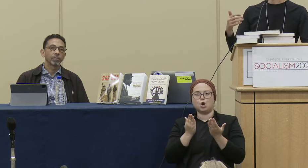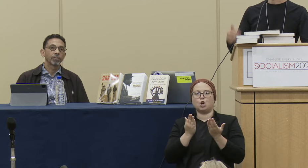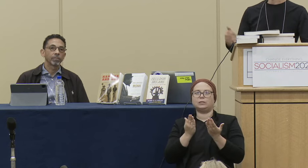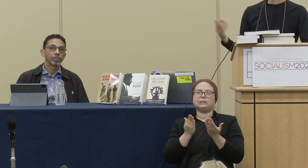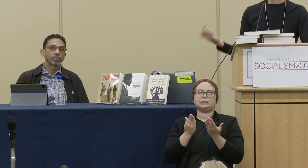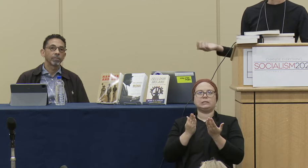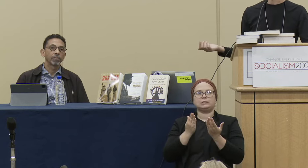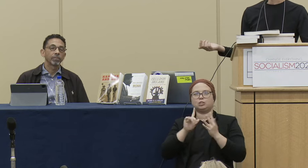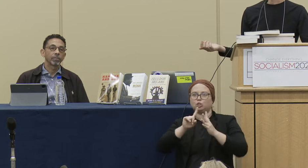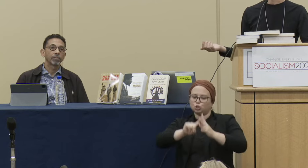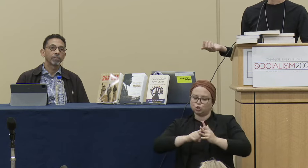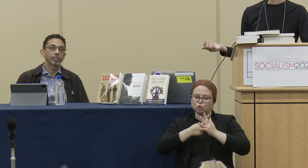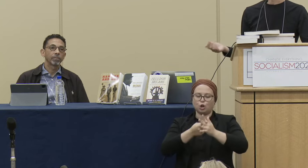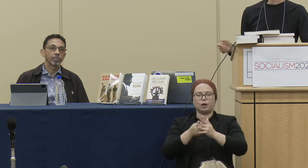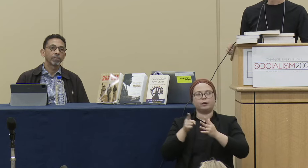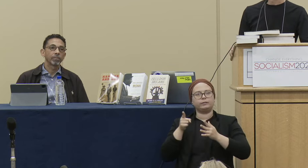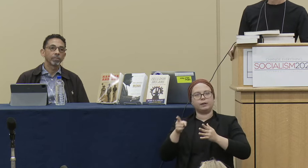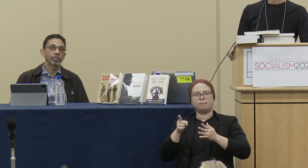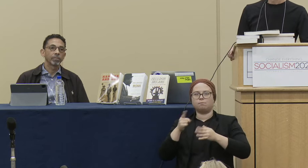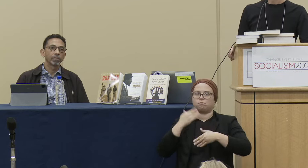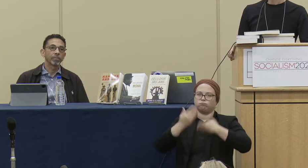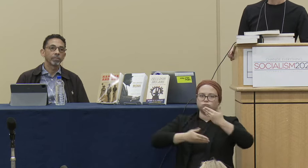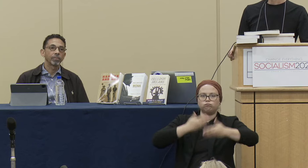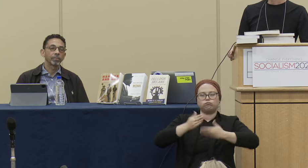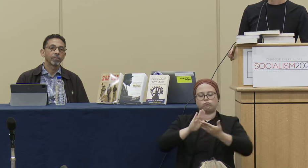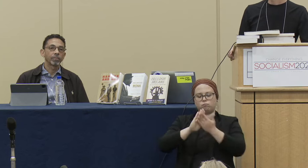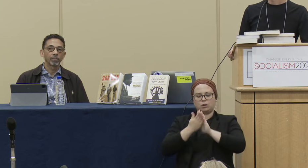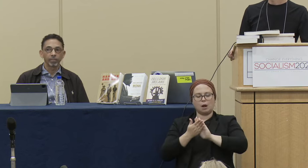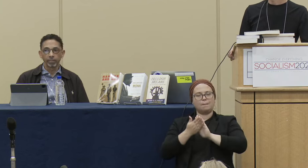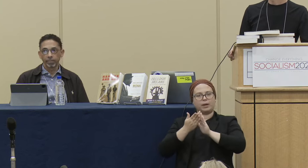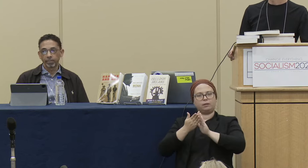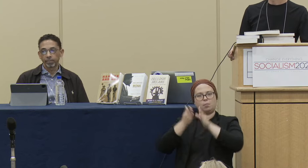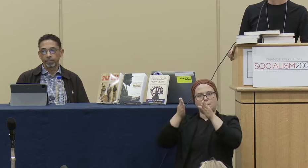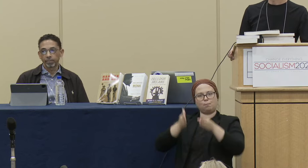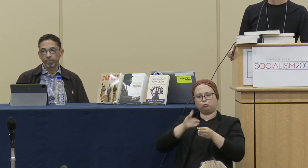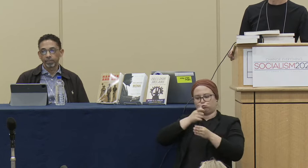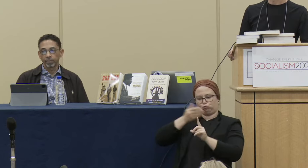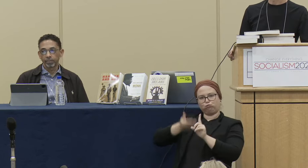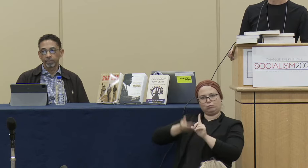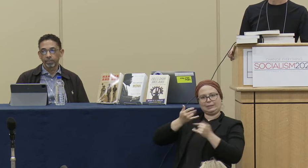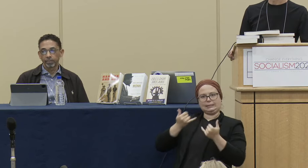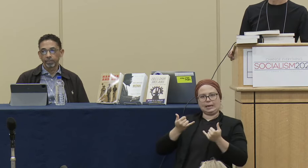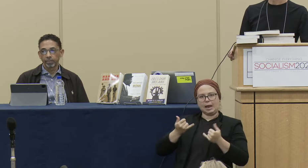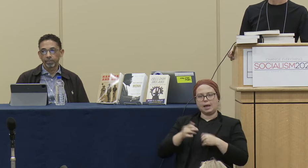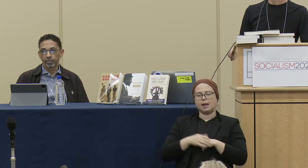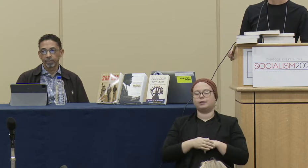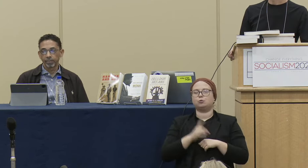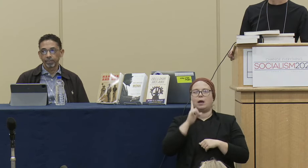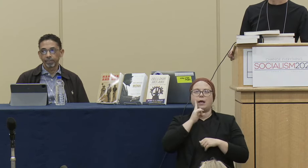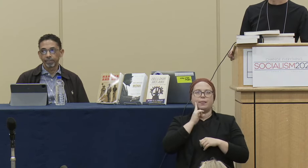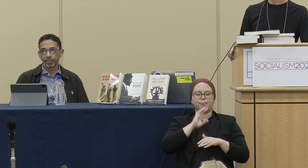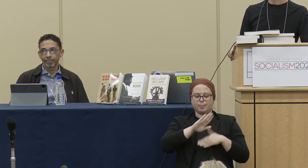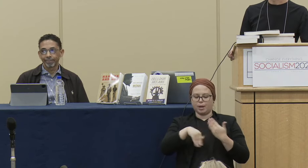reading Manning Marable 's book set him on the course of becoming the person he is today. And I think all of us